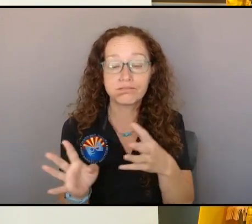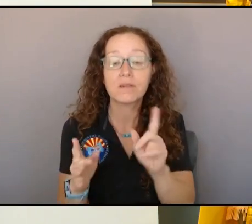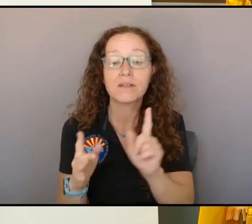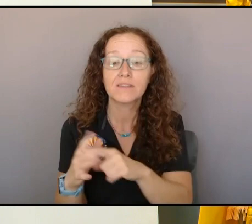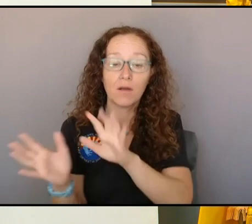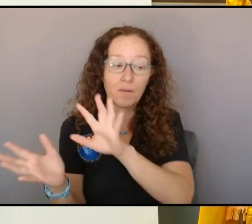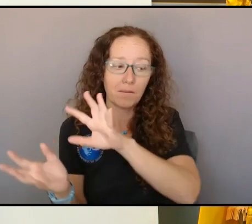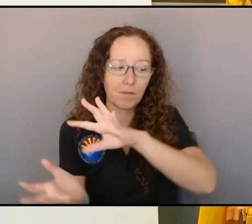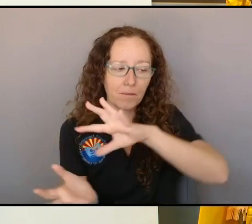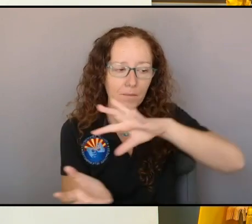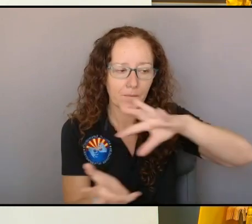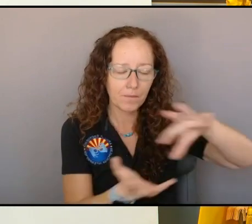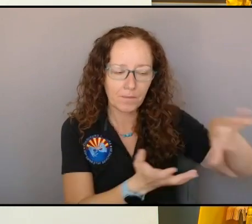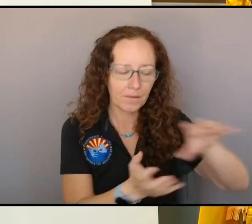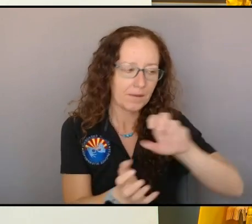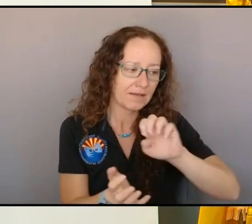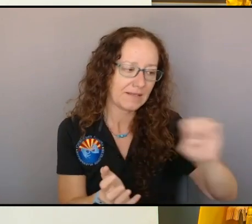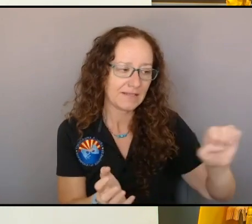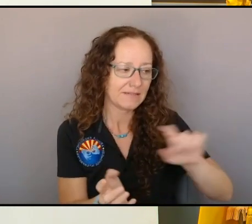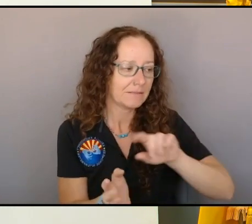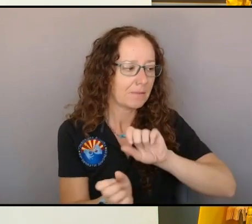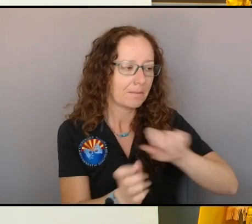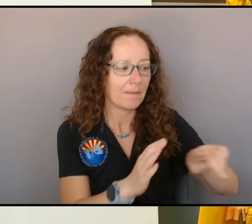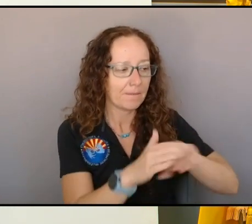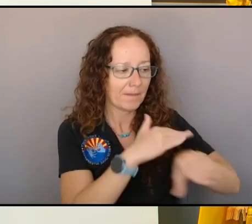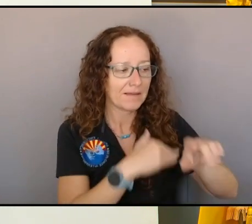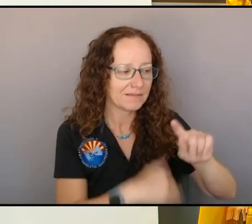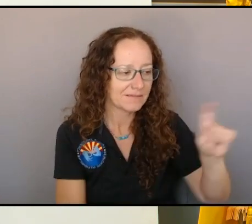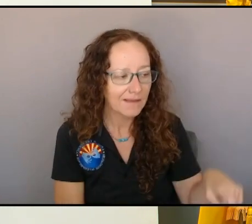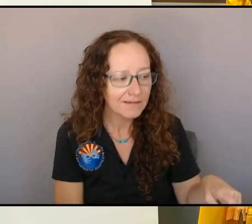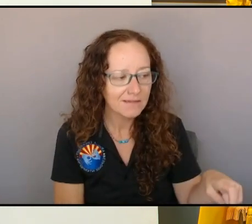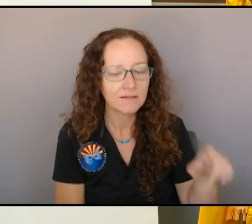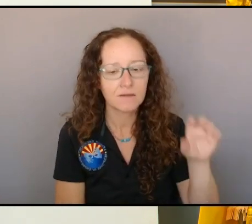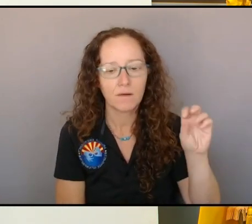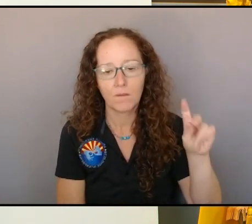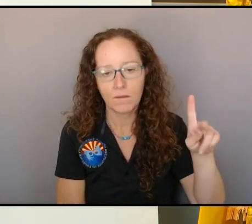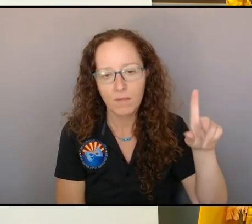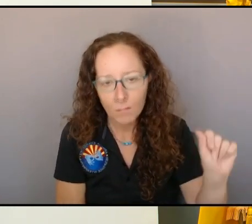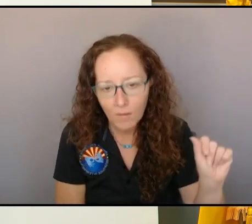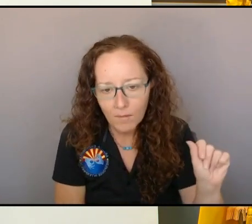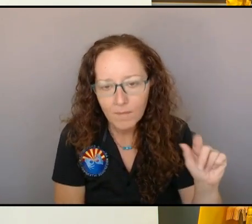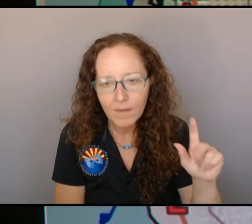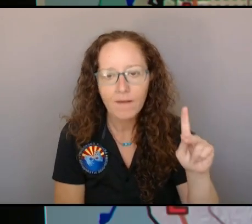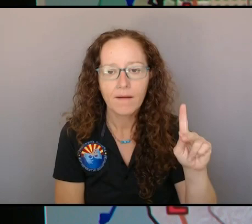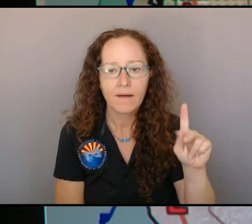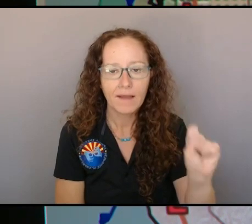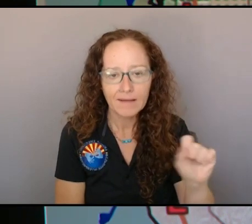New Mexico, Oklahoma, Kansas. Today, we still have chances